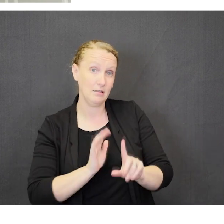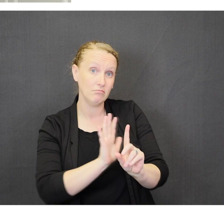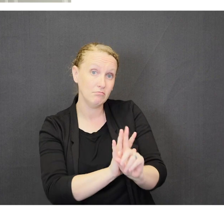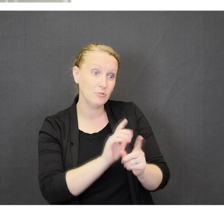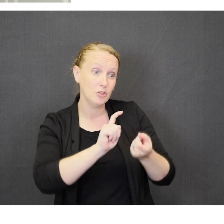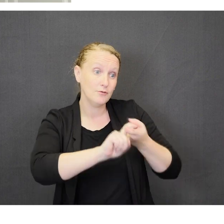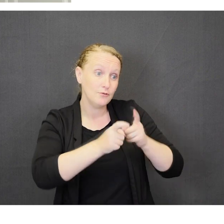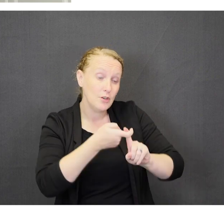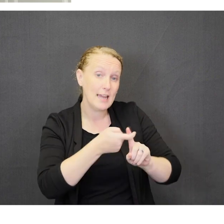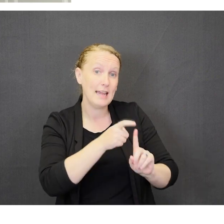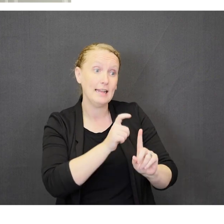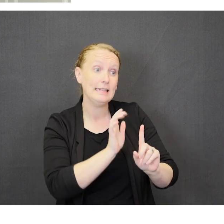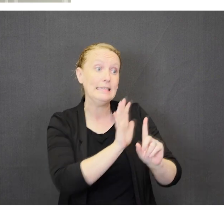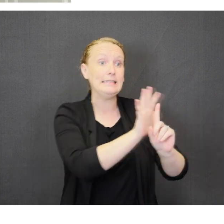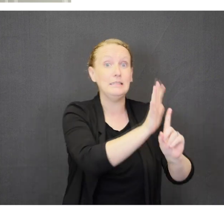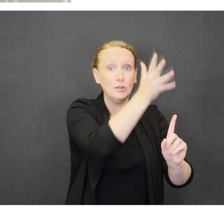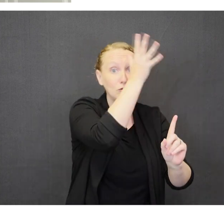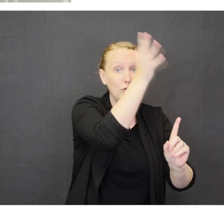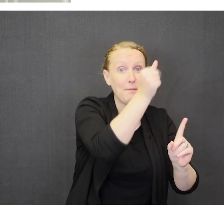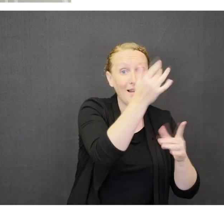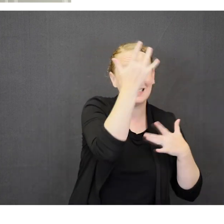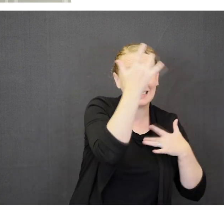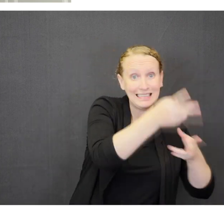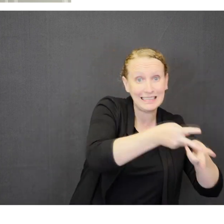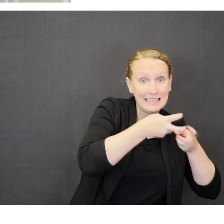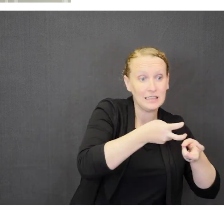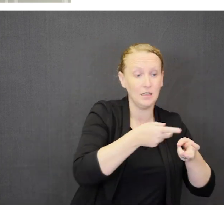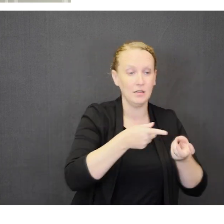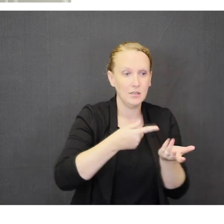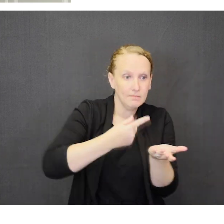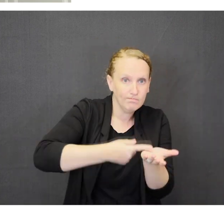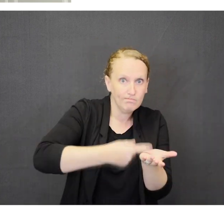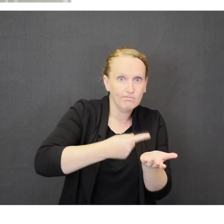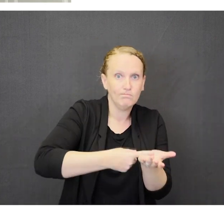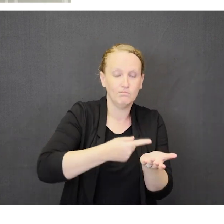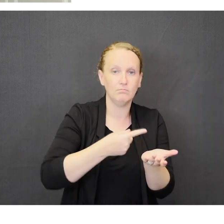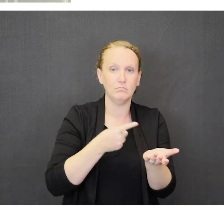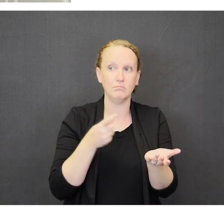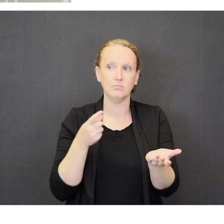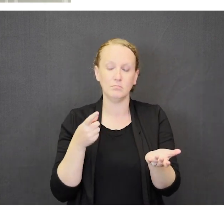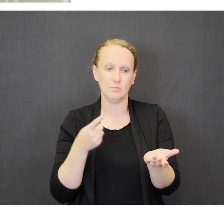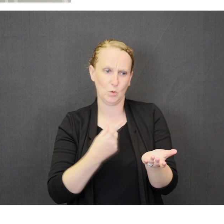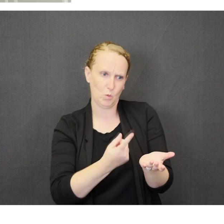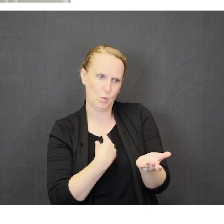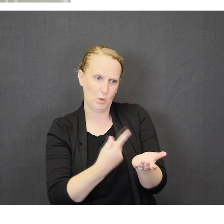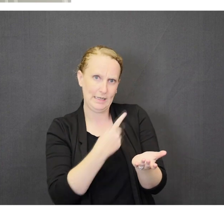who's grandpa might get sick or whatever it is um go ahead and proactively come